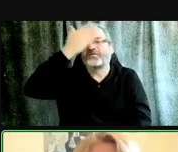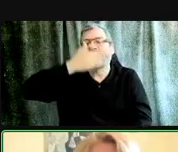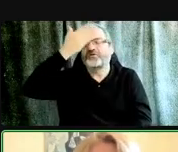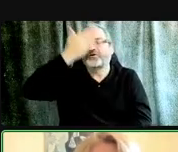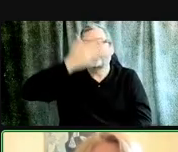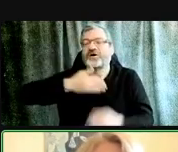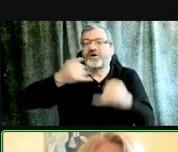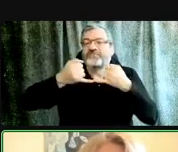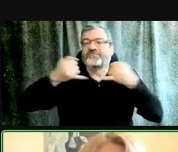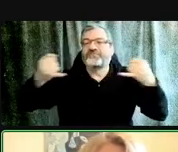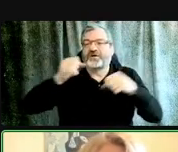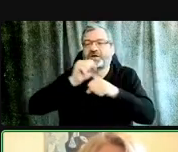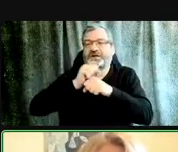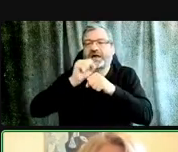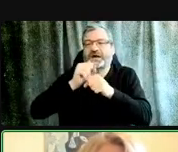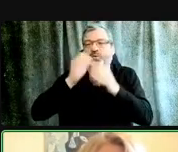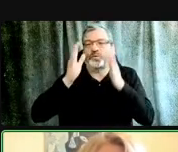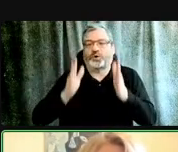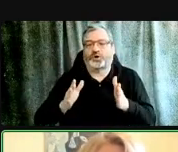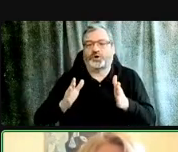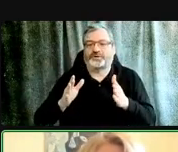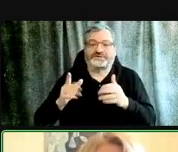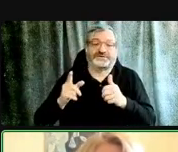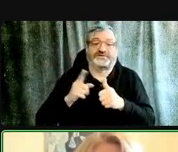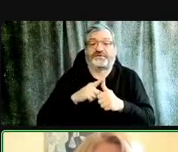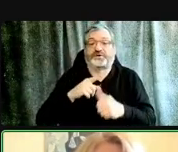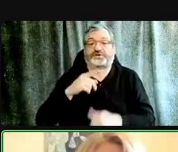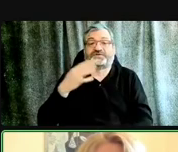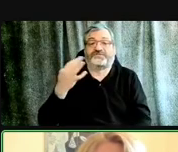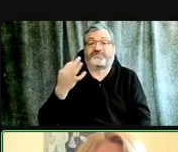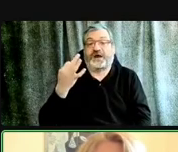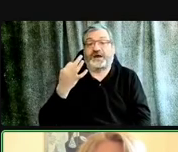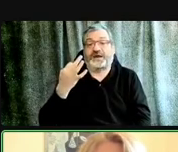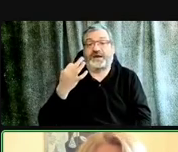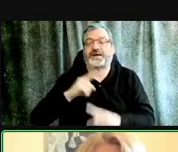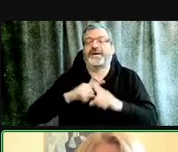But as the program grew and the audience grew,